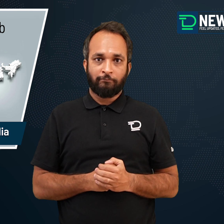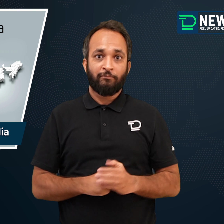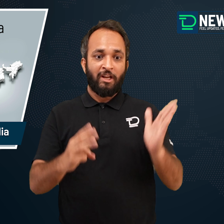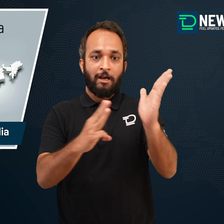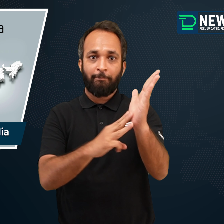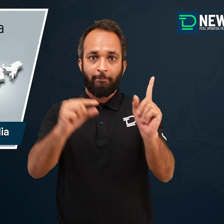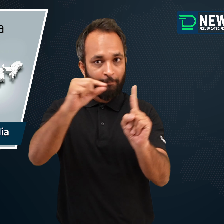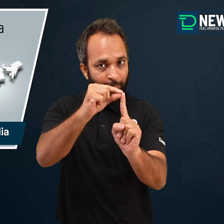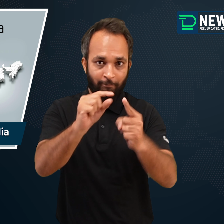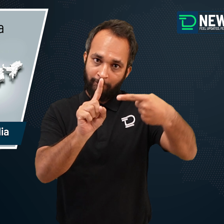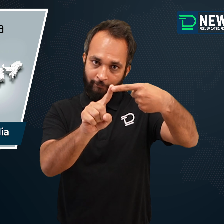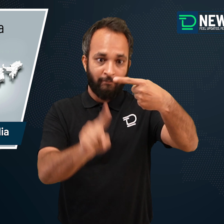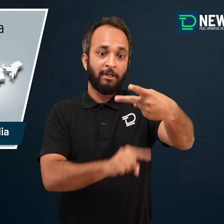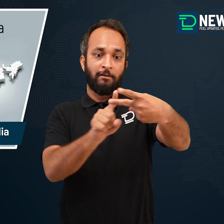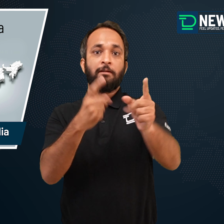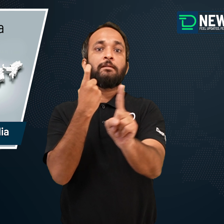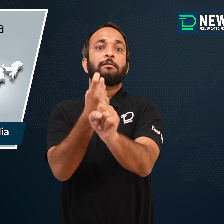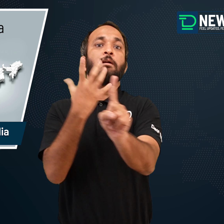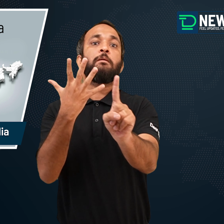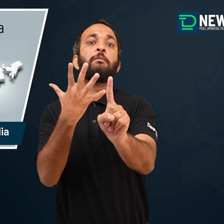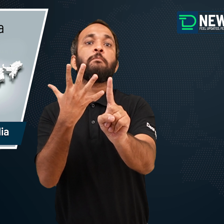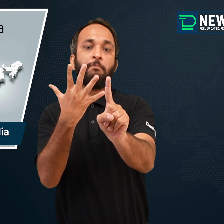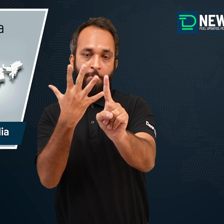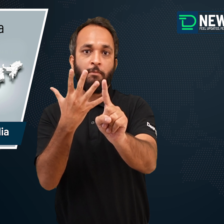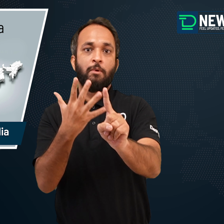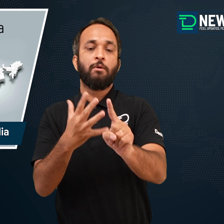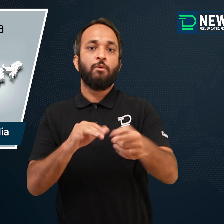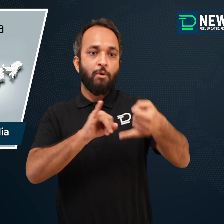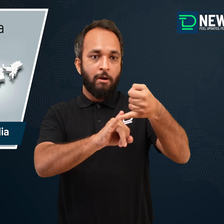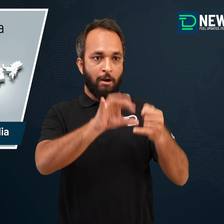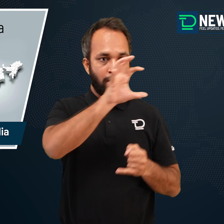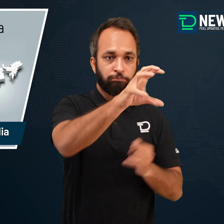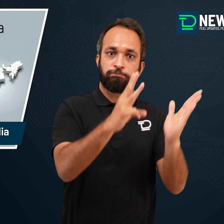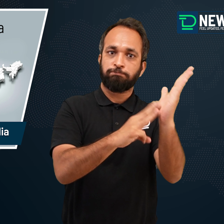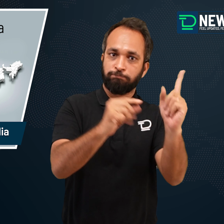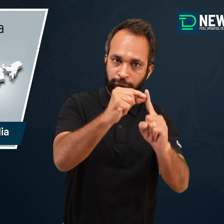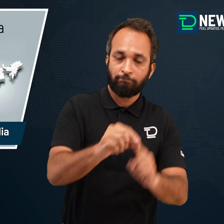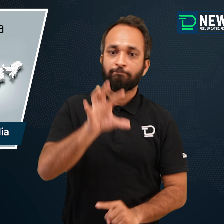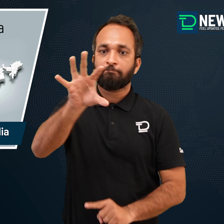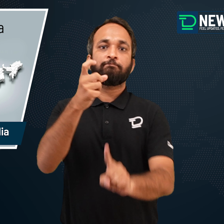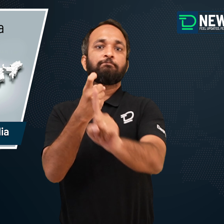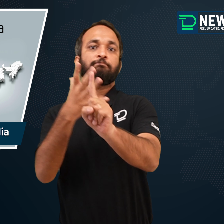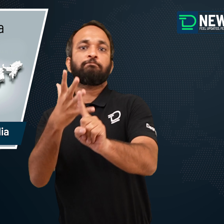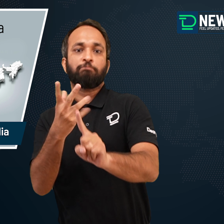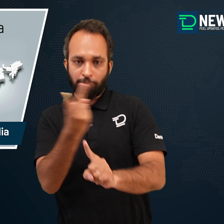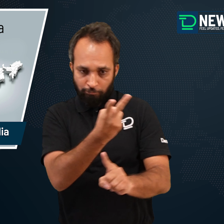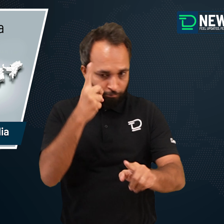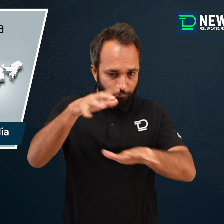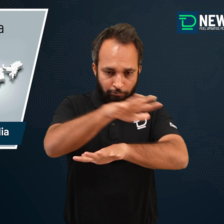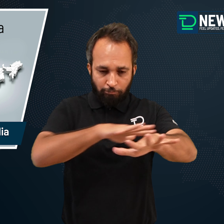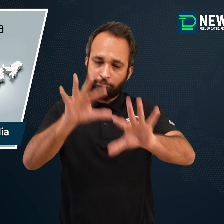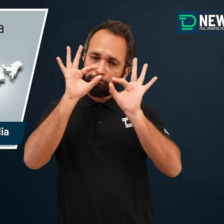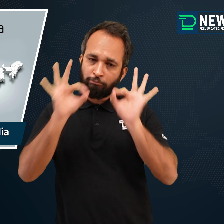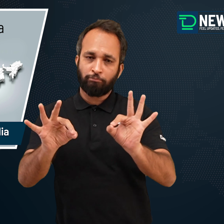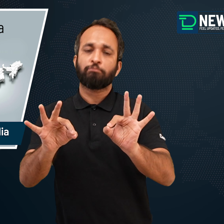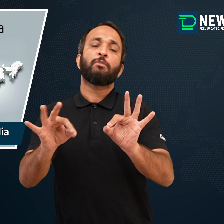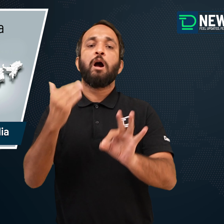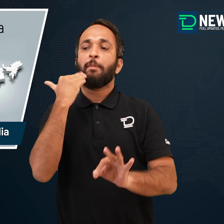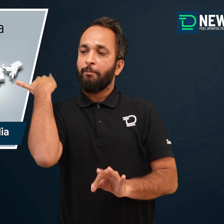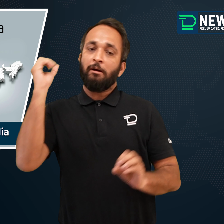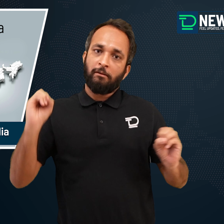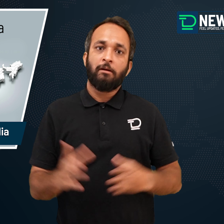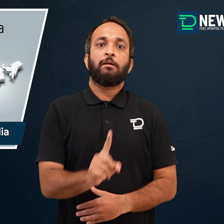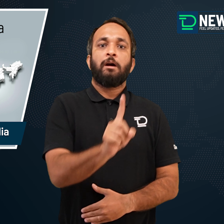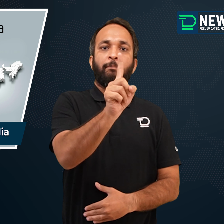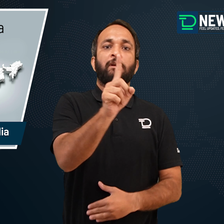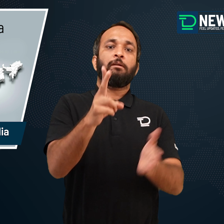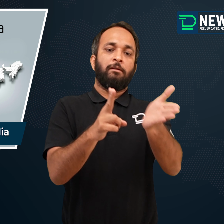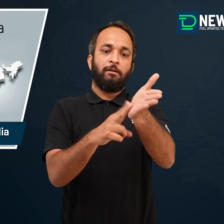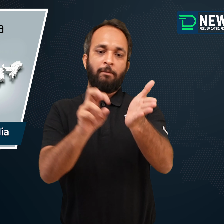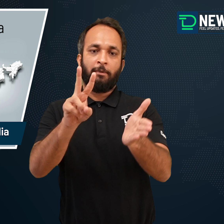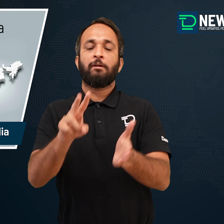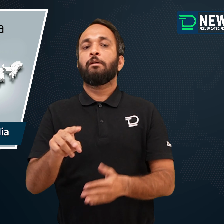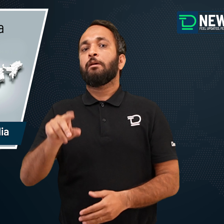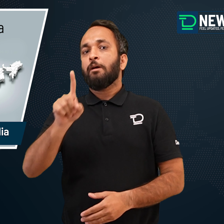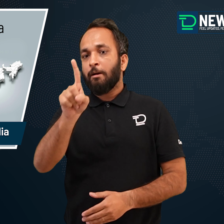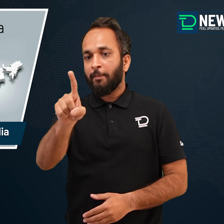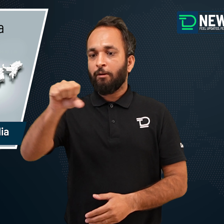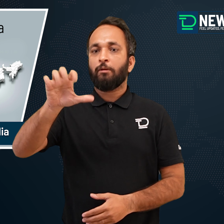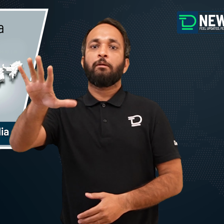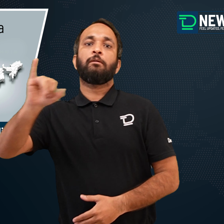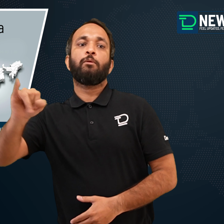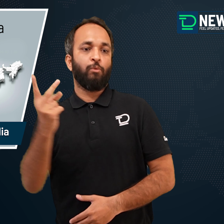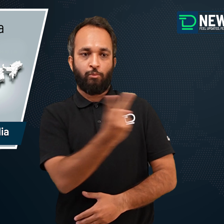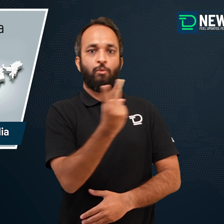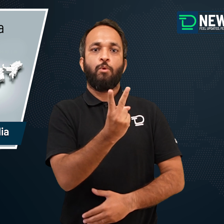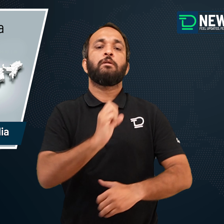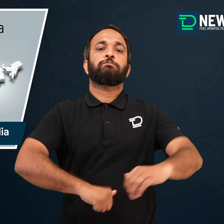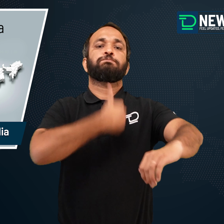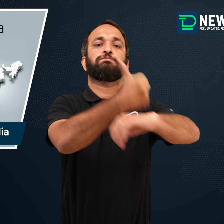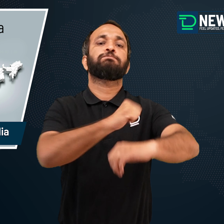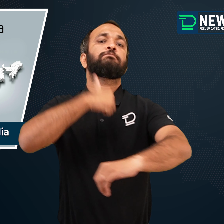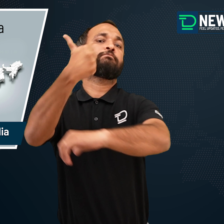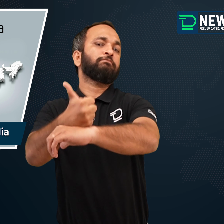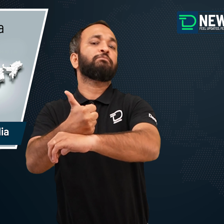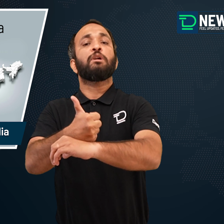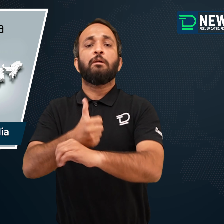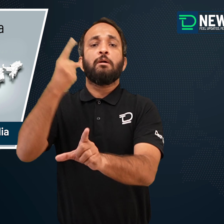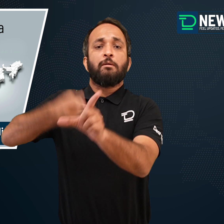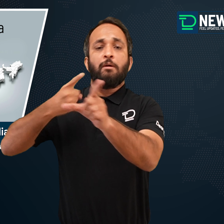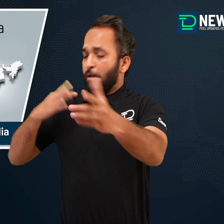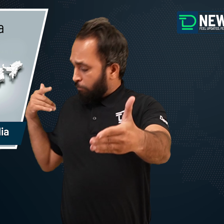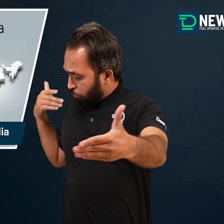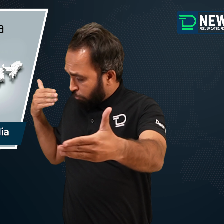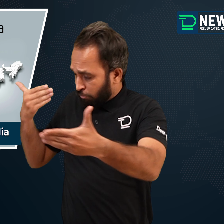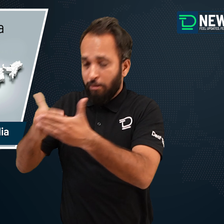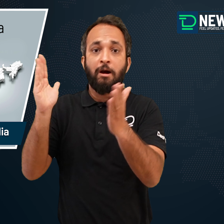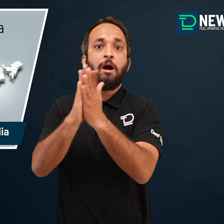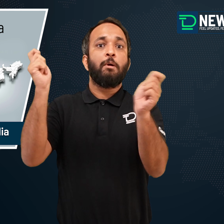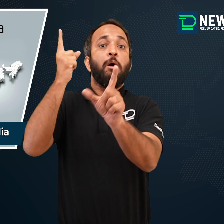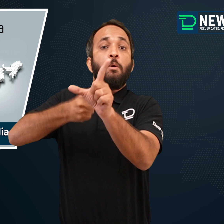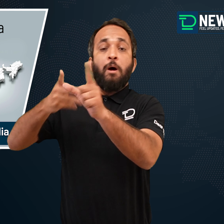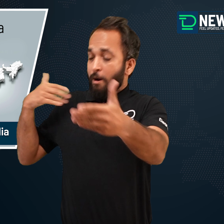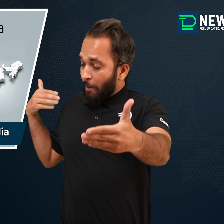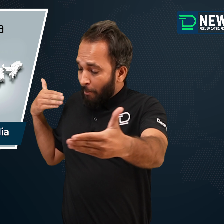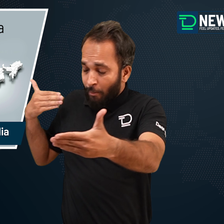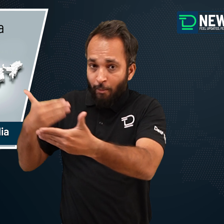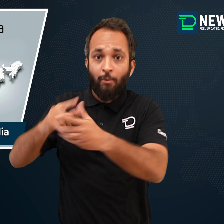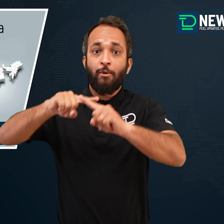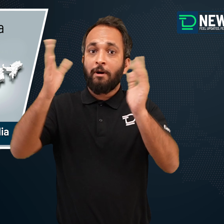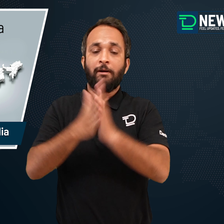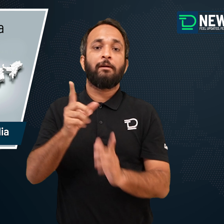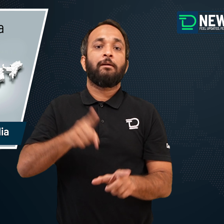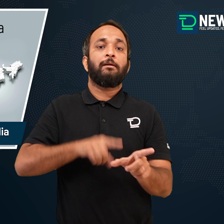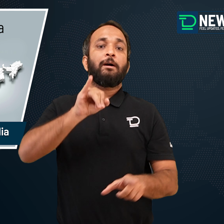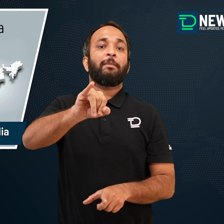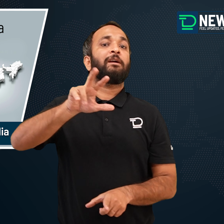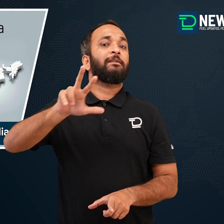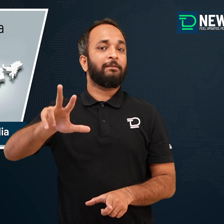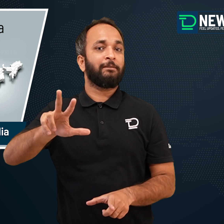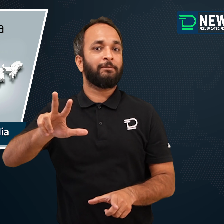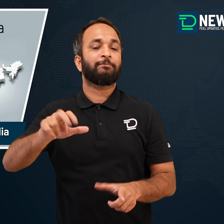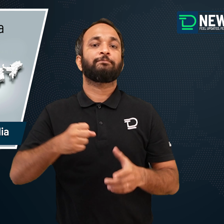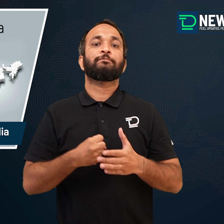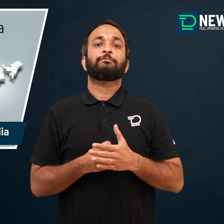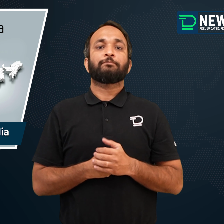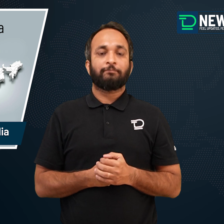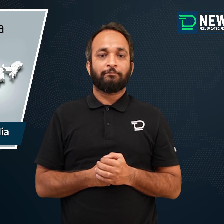Kerala and Madhya Pradesh are celebrating their 68th state formation day; it was formed in 1956.